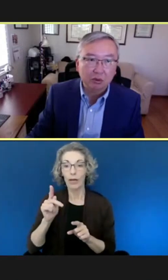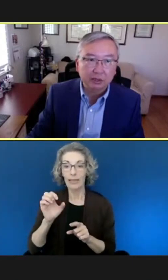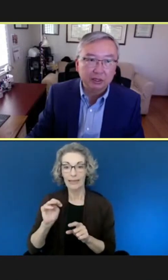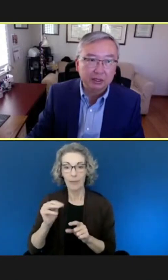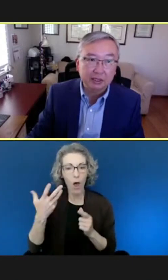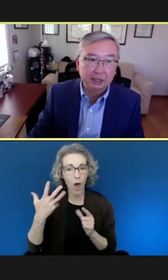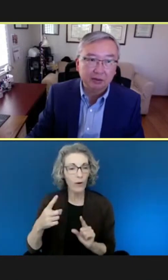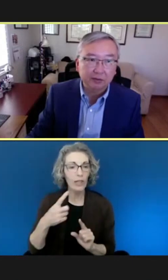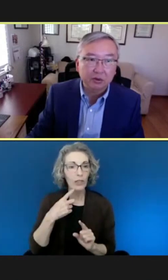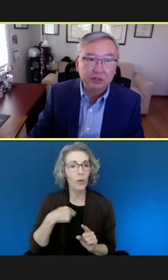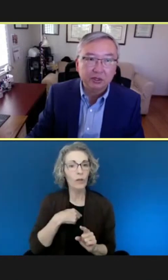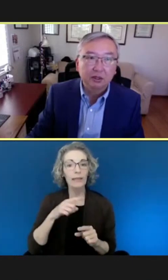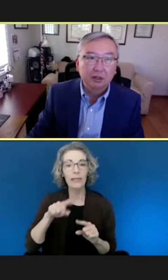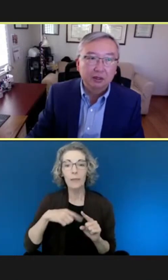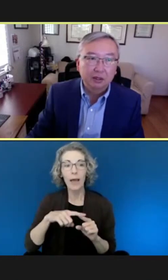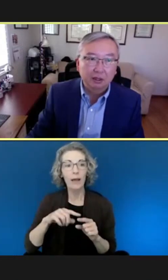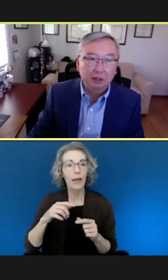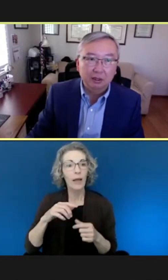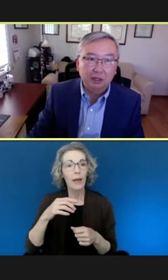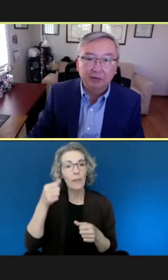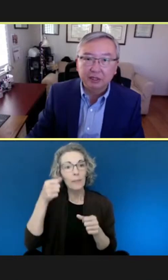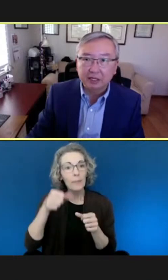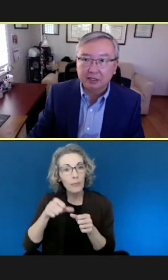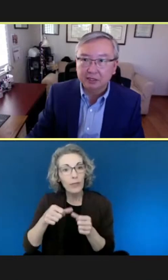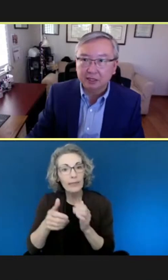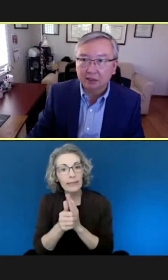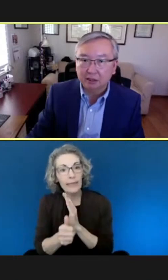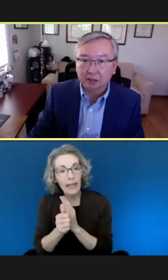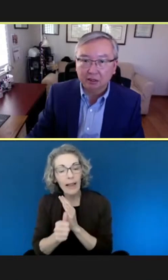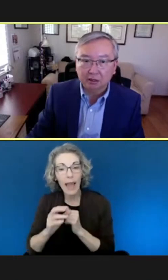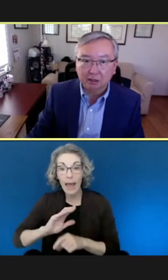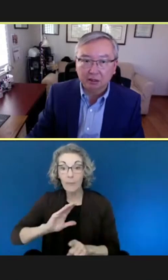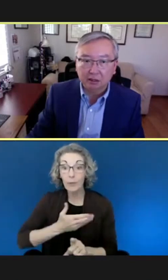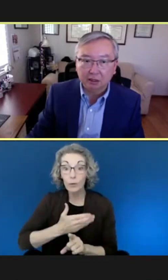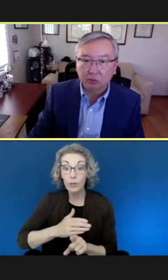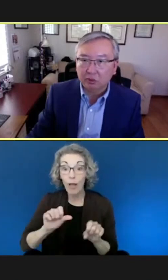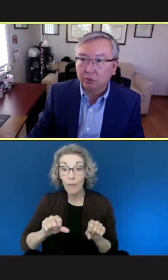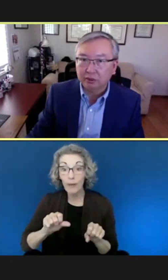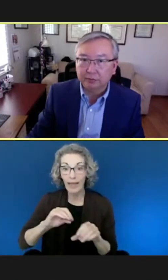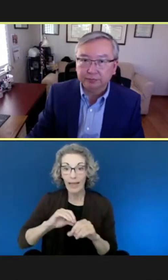the musical abilities in the first 11 cases that he reported.